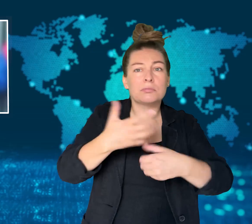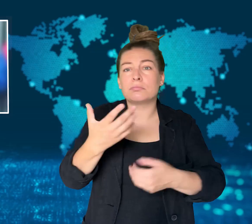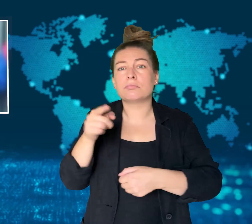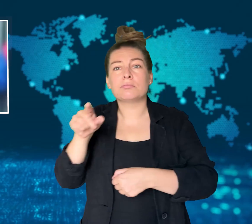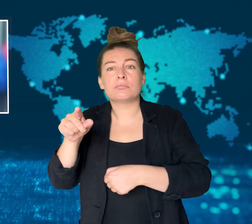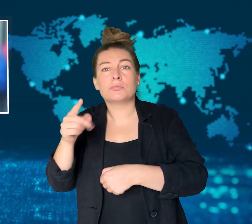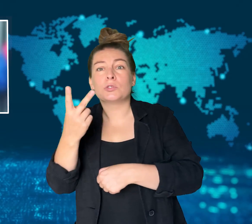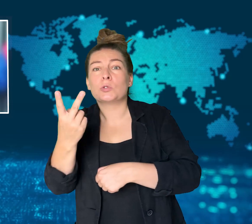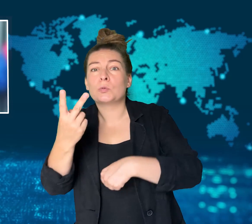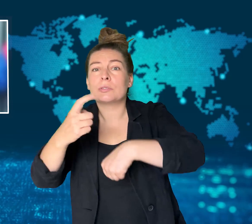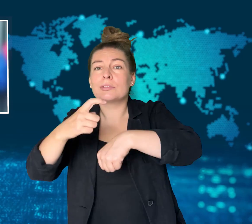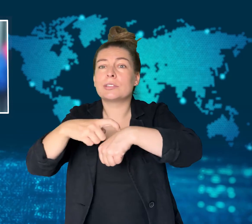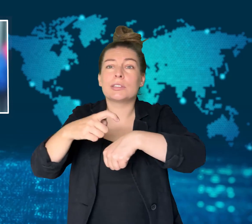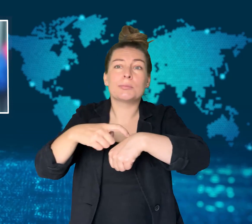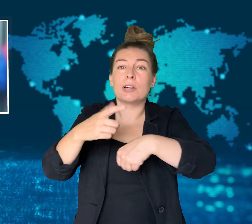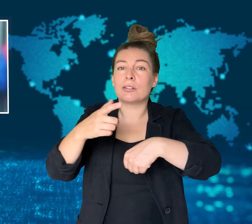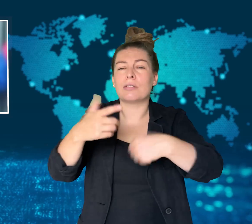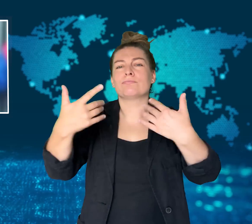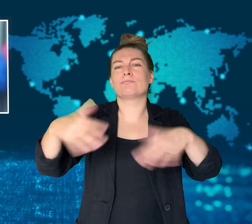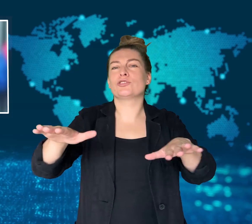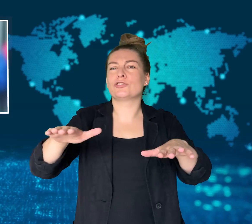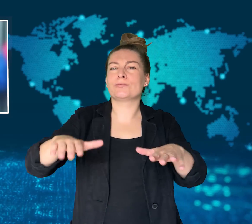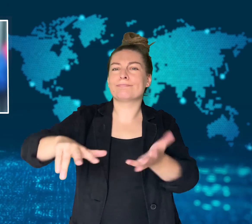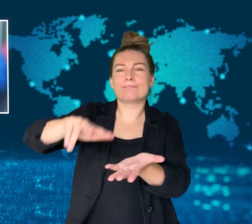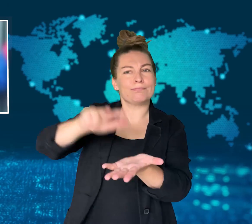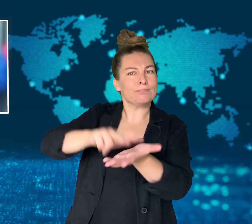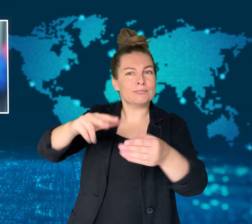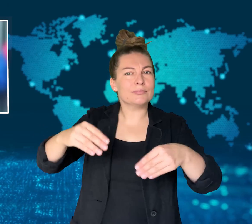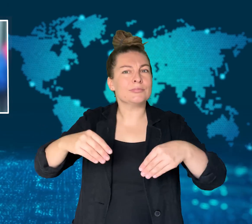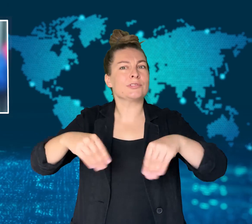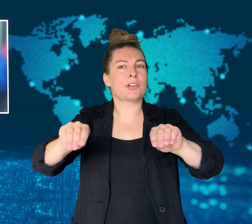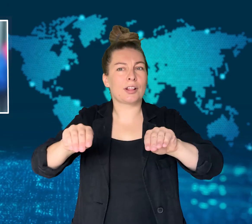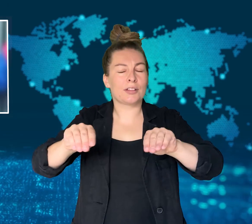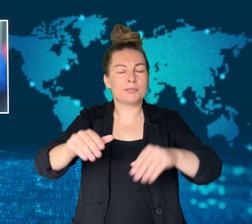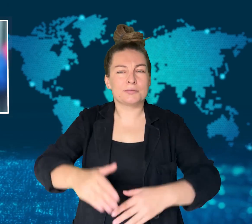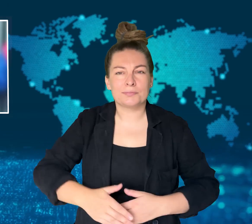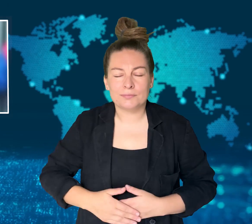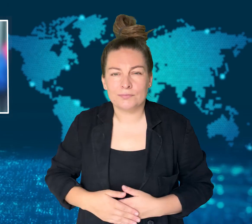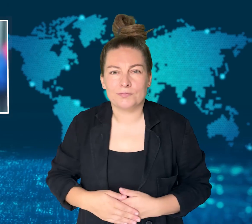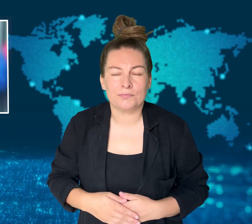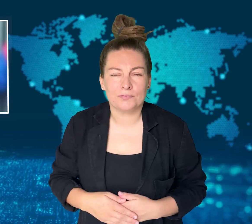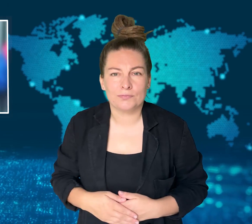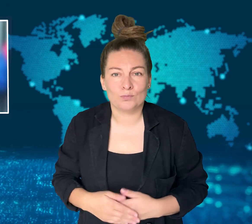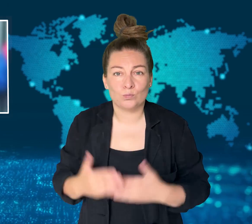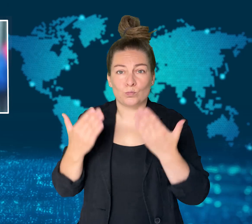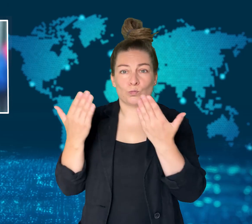the school's management and media.